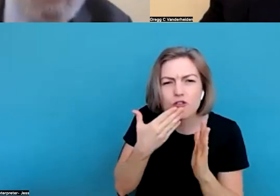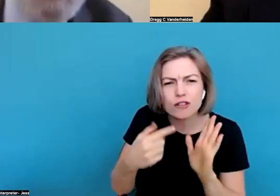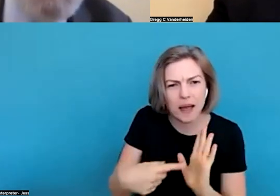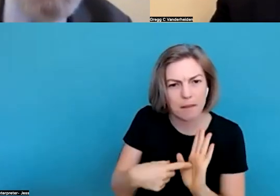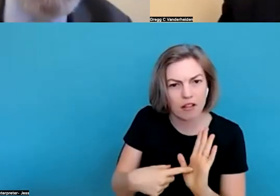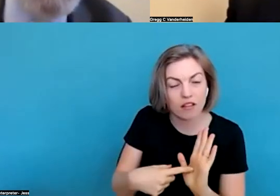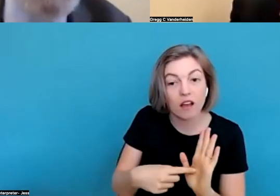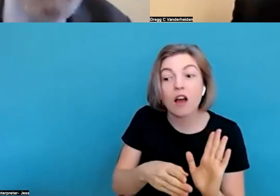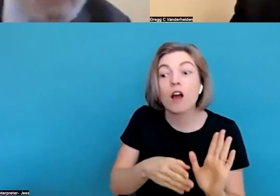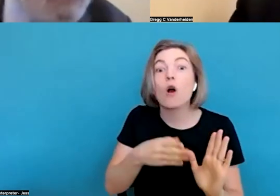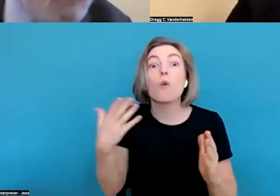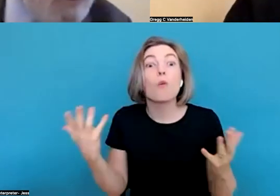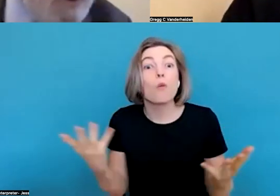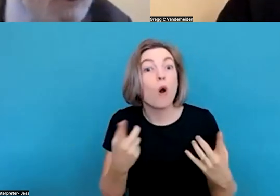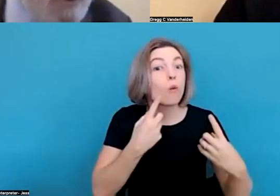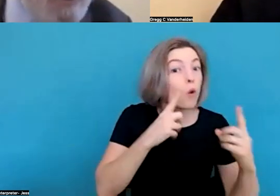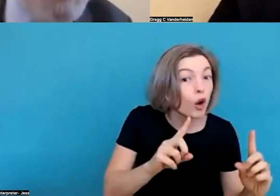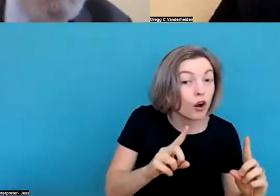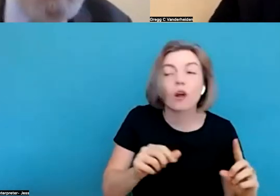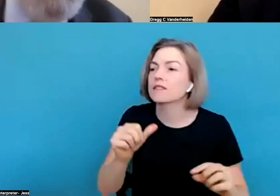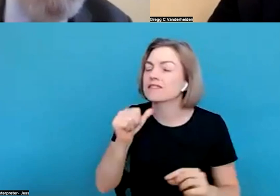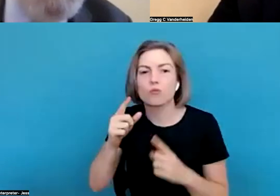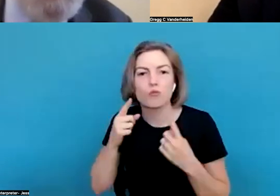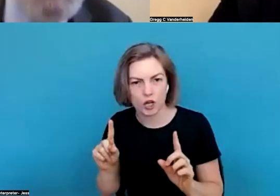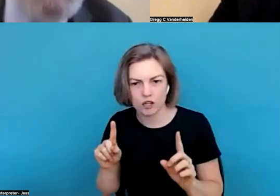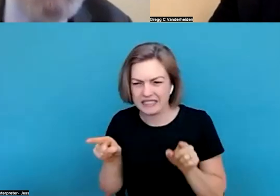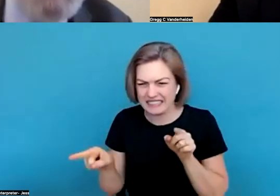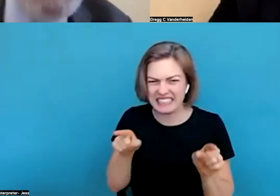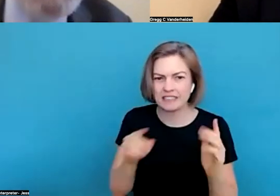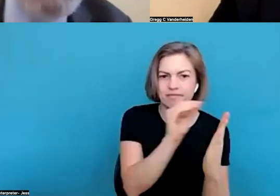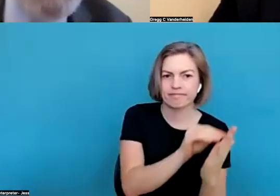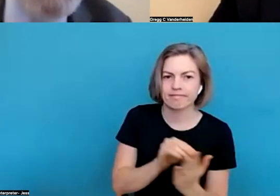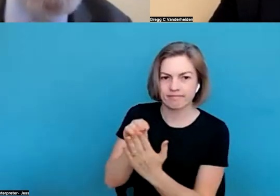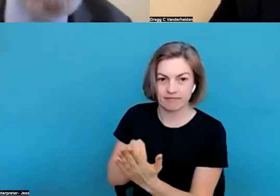work and don't work and why they don't work. I think this is a powerful contribution because